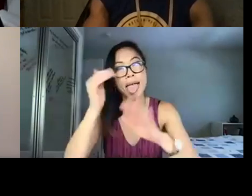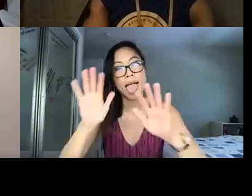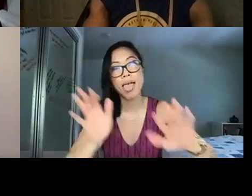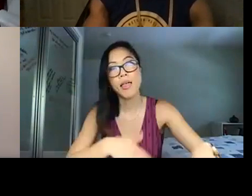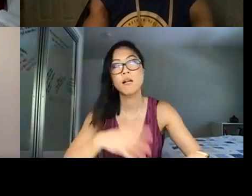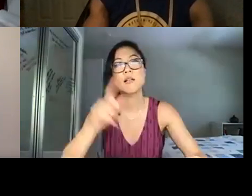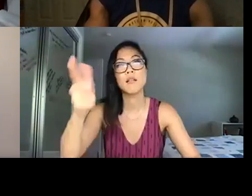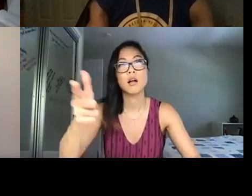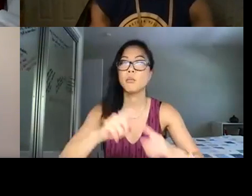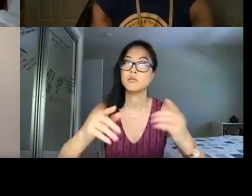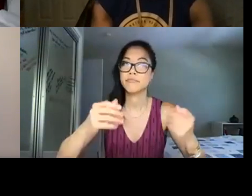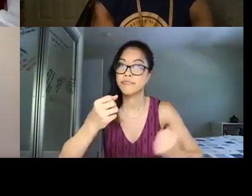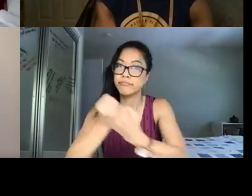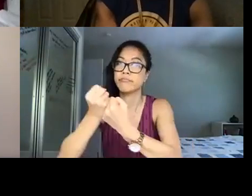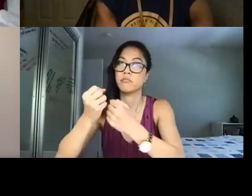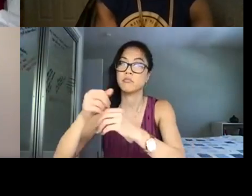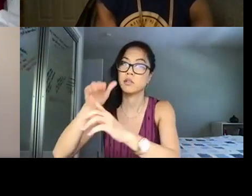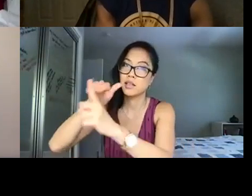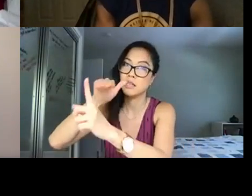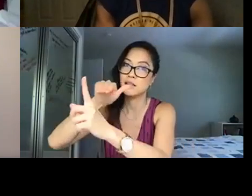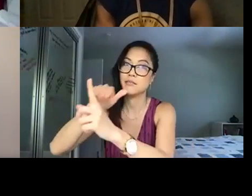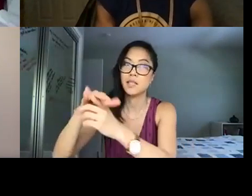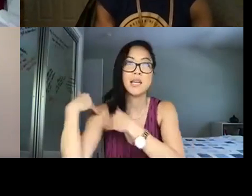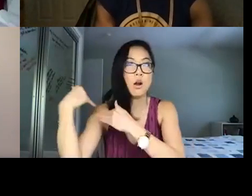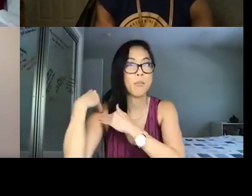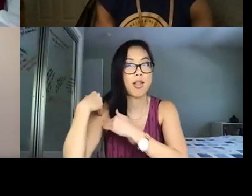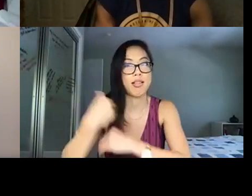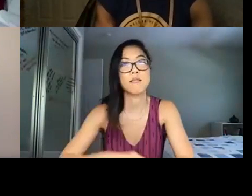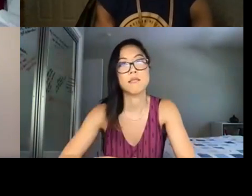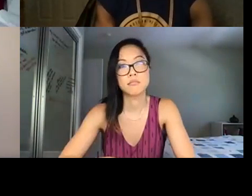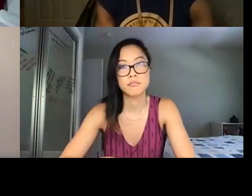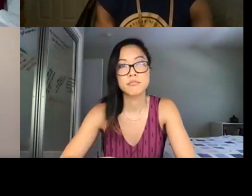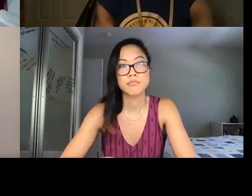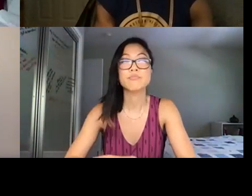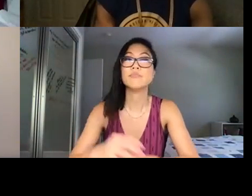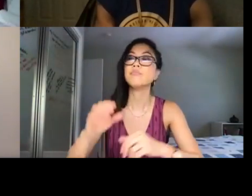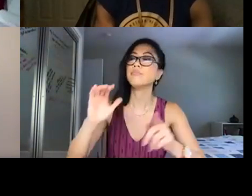So you have been, I guess, mainly guiding people to resources and having conversations.